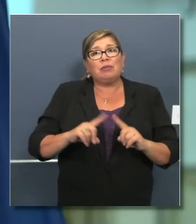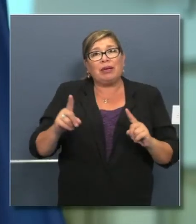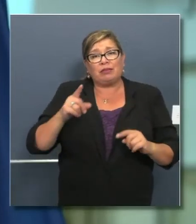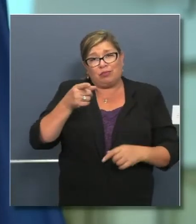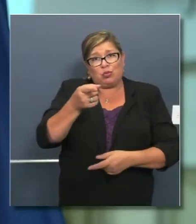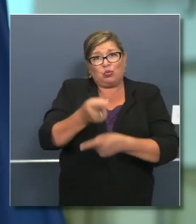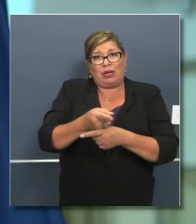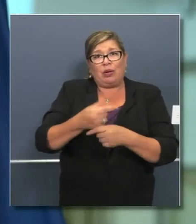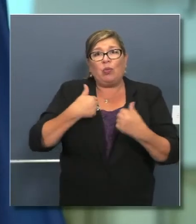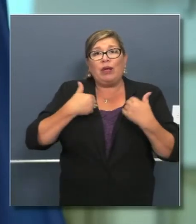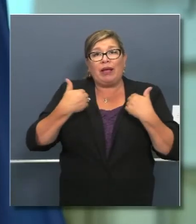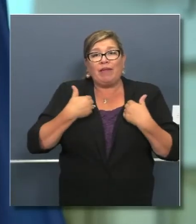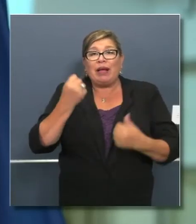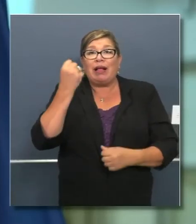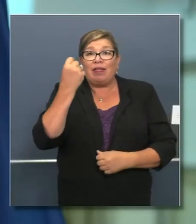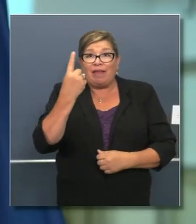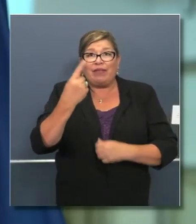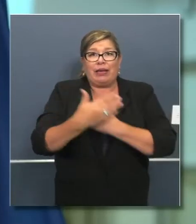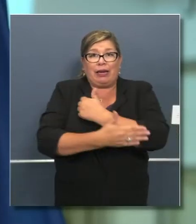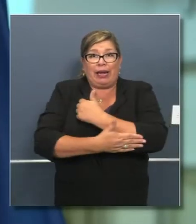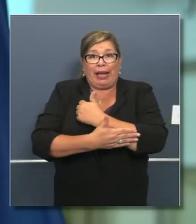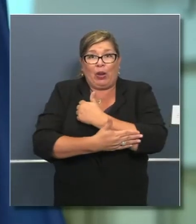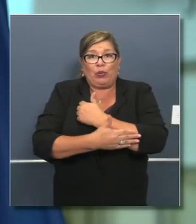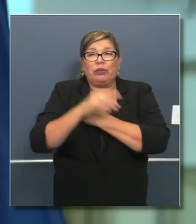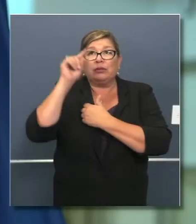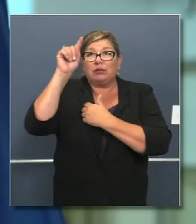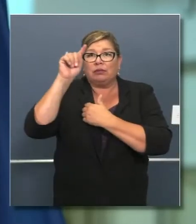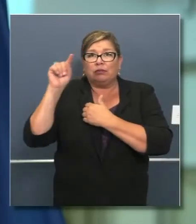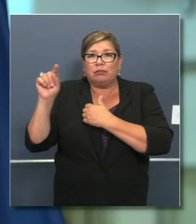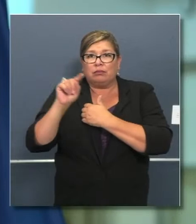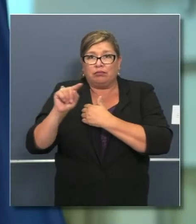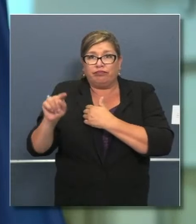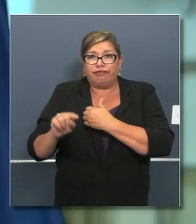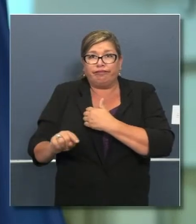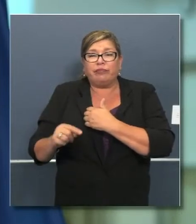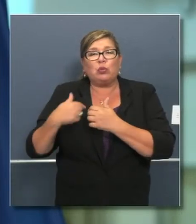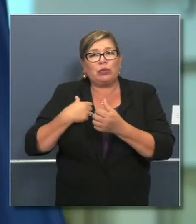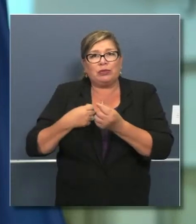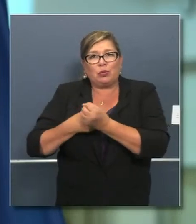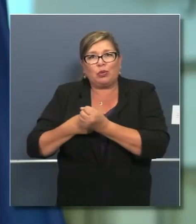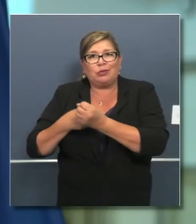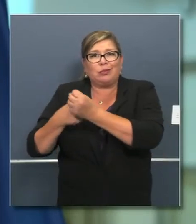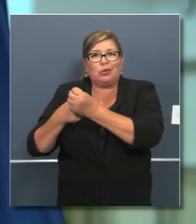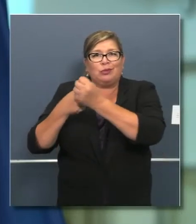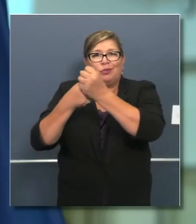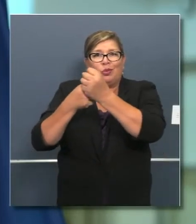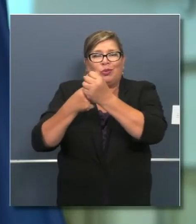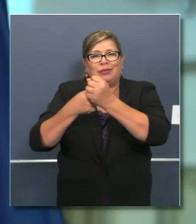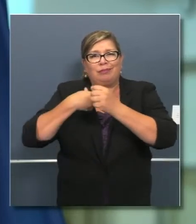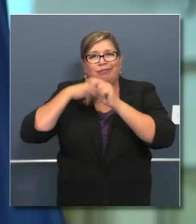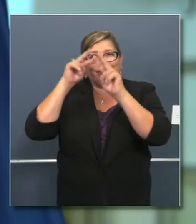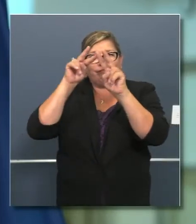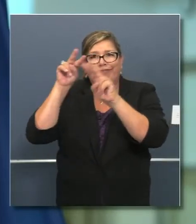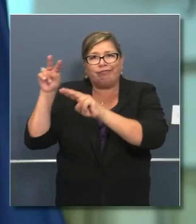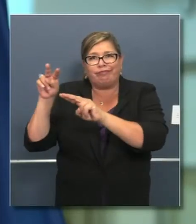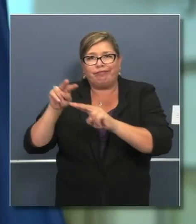correct that are getting support what we refer to as technical assistance from the state and